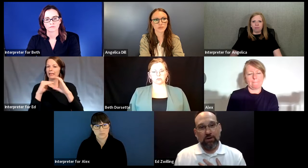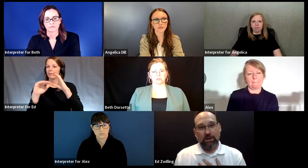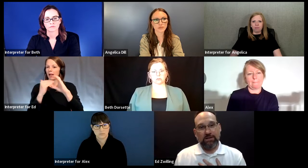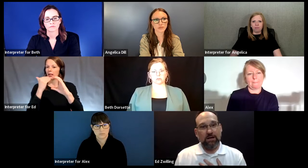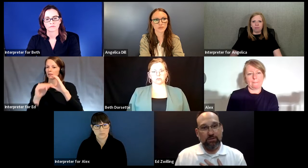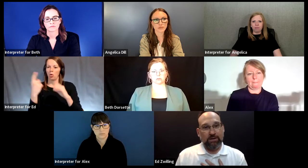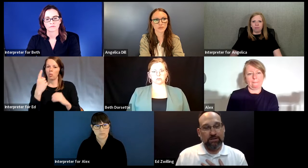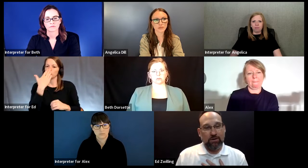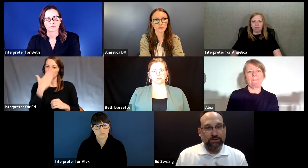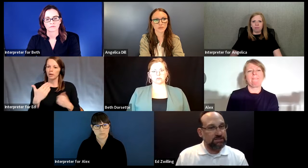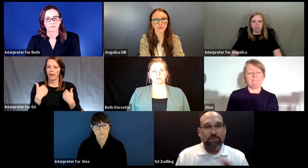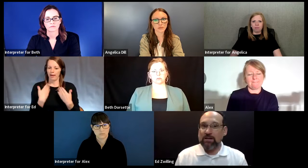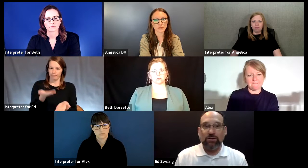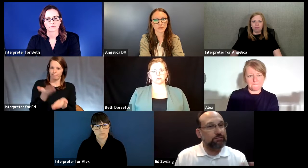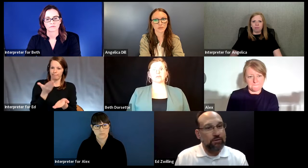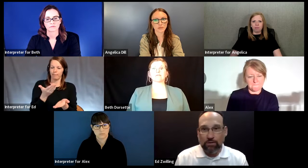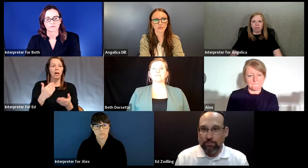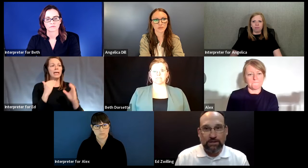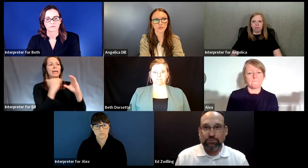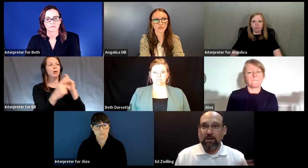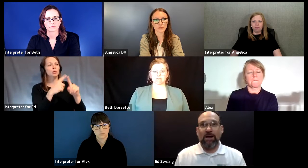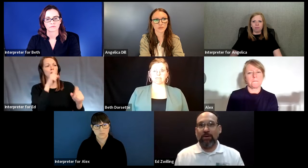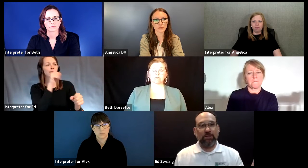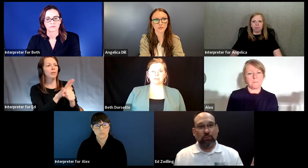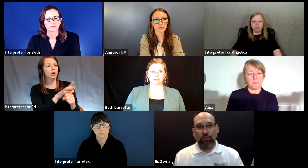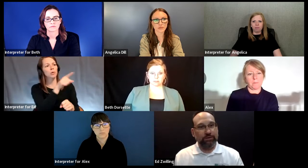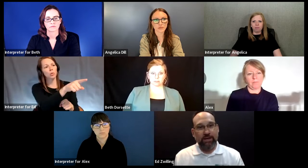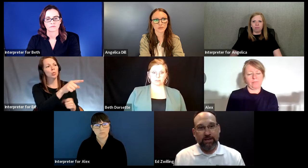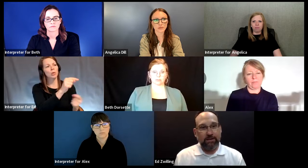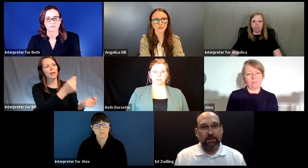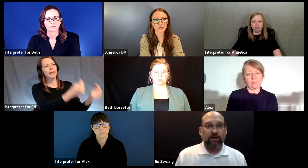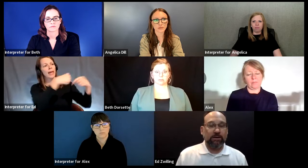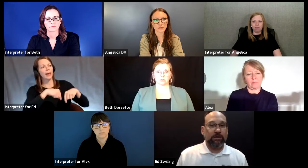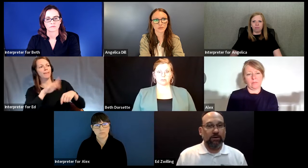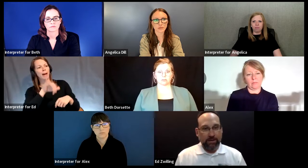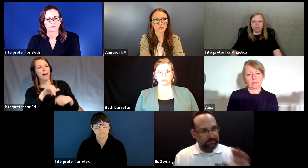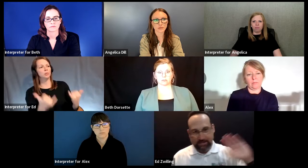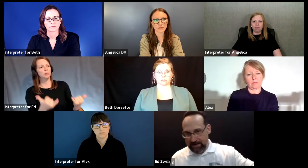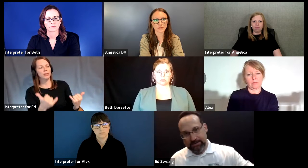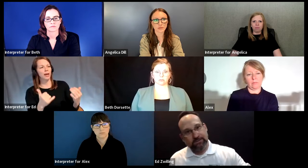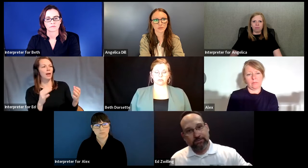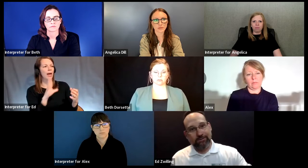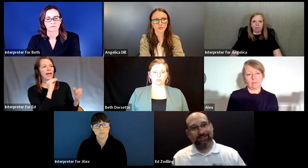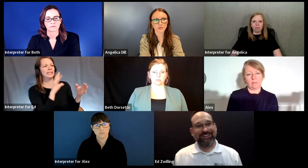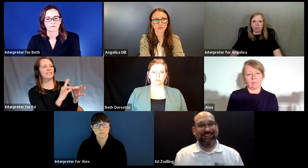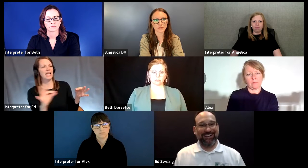That's a great way to document. I'm just emailing to confirm that you dropped by my cubical today and said X. (Chuckles).